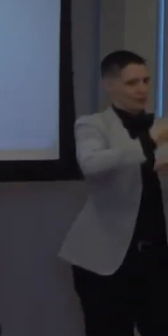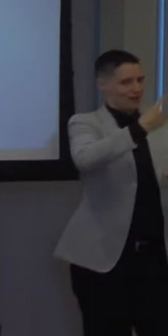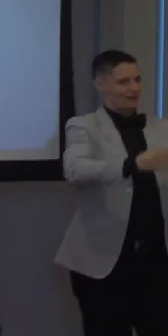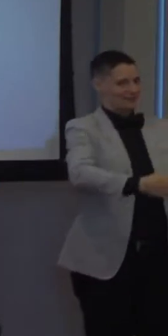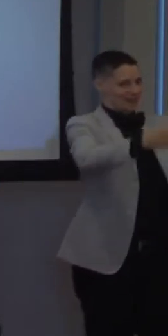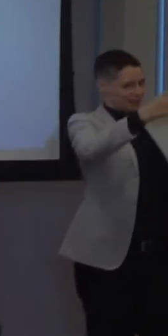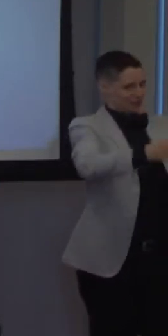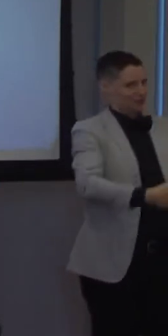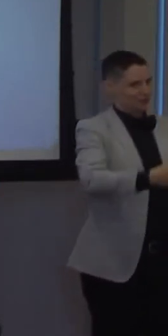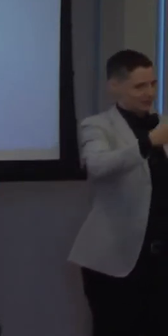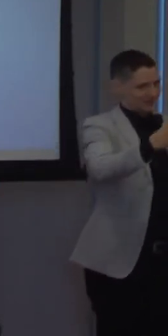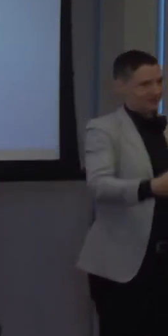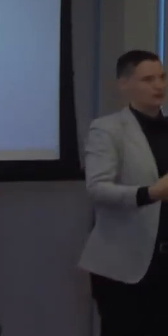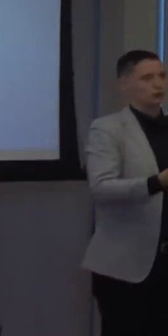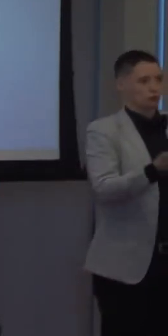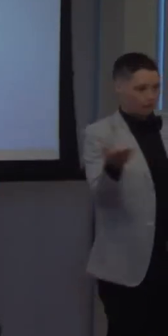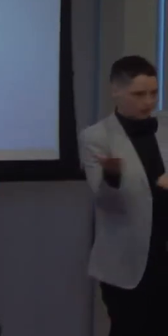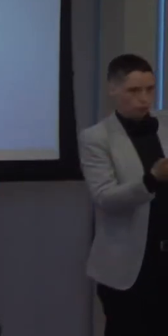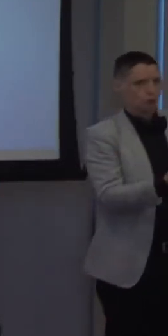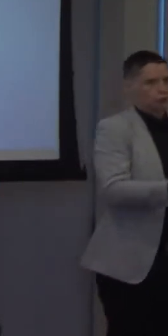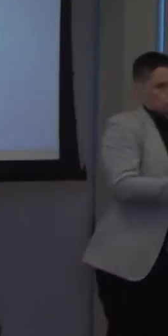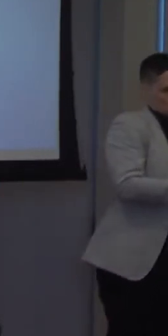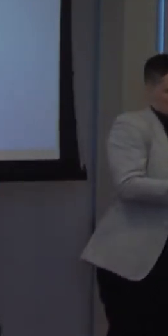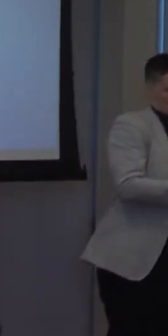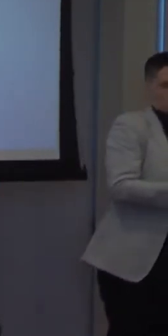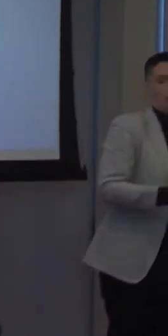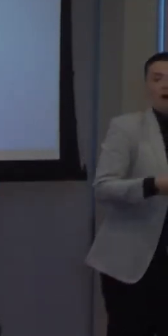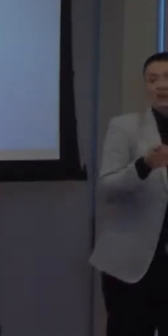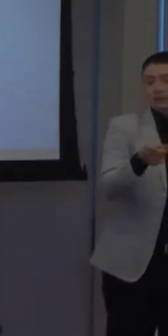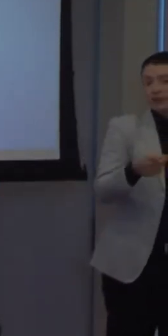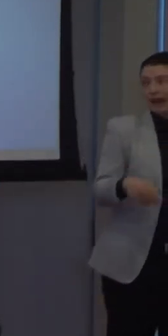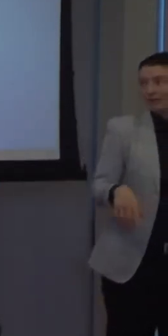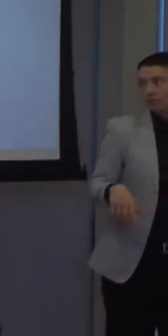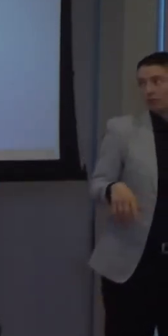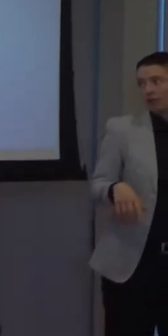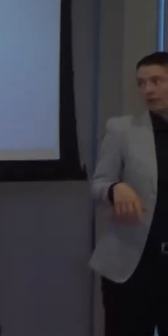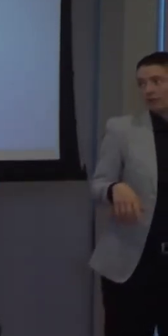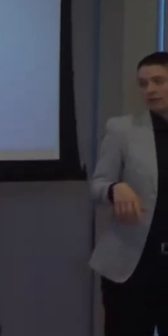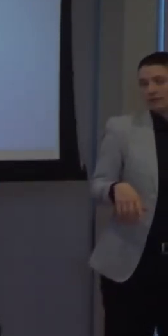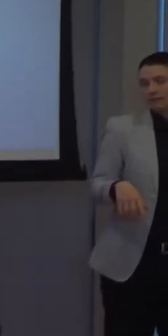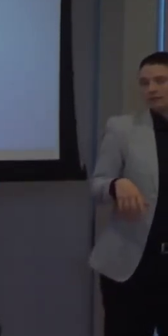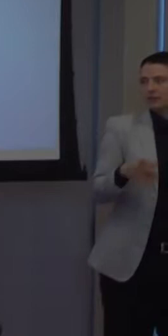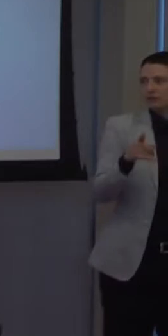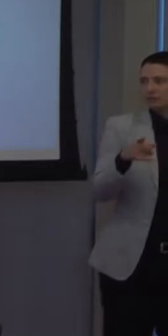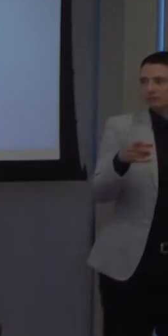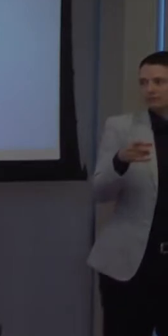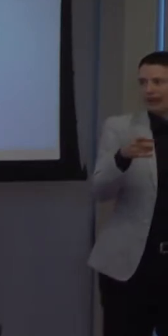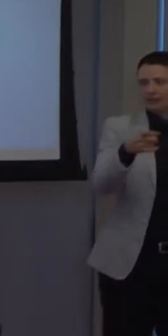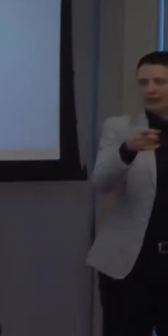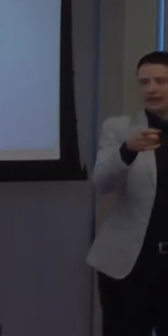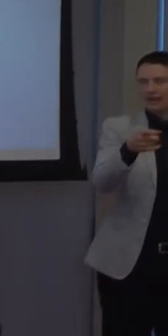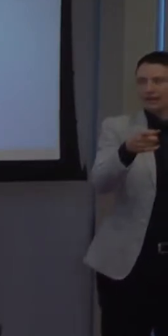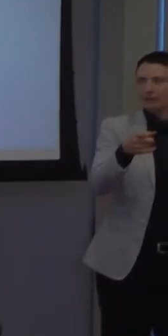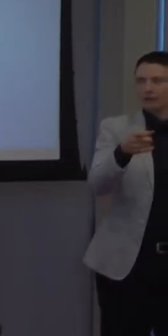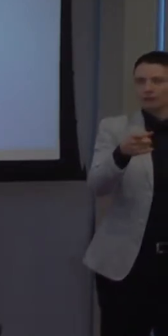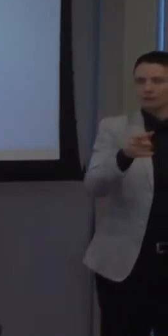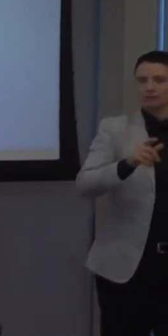for transport and storing, we're able to request it first. [Attendee] I don't have one, so how might I get one.